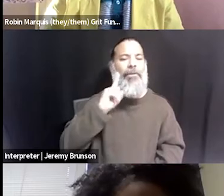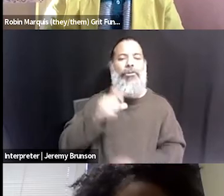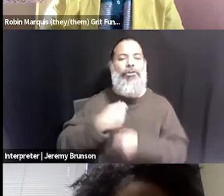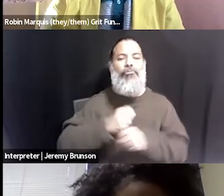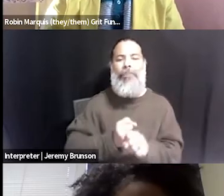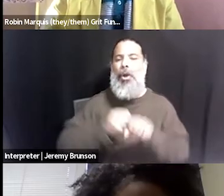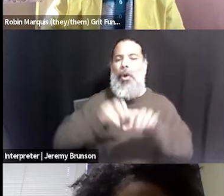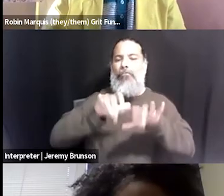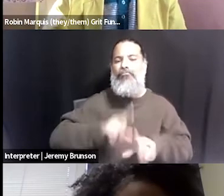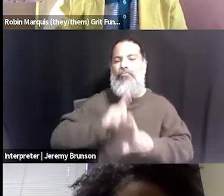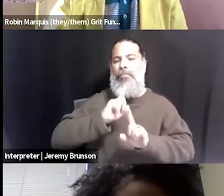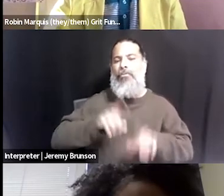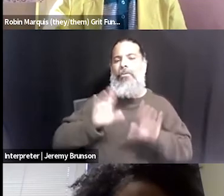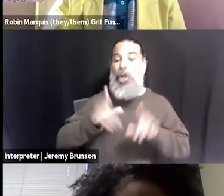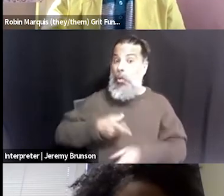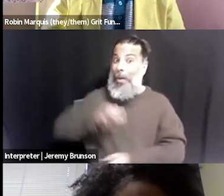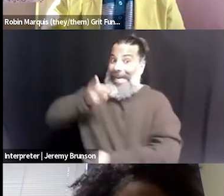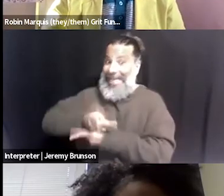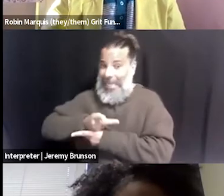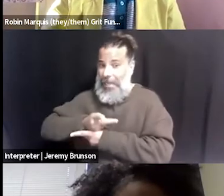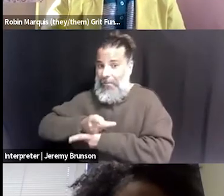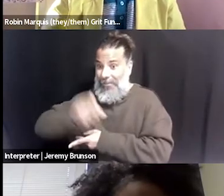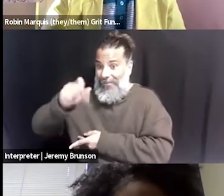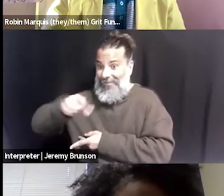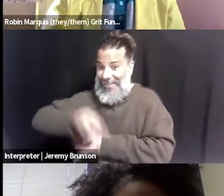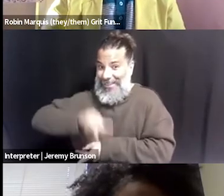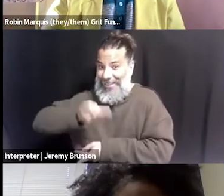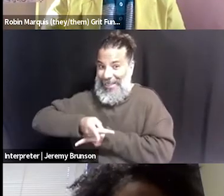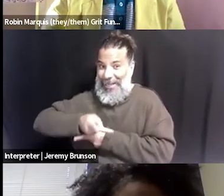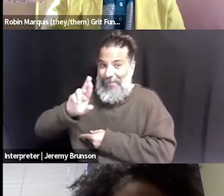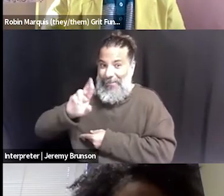But you do want to keep that stuff for sure.